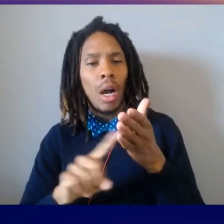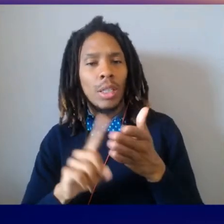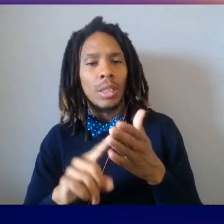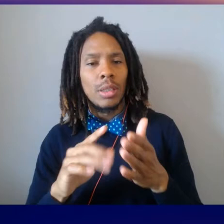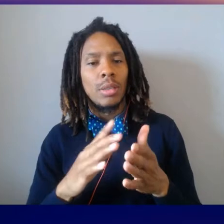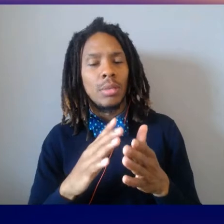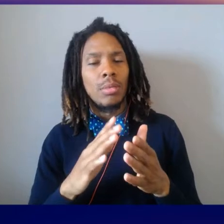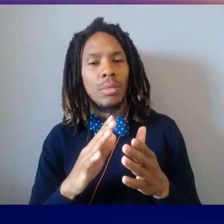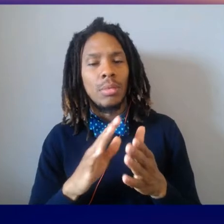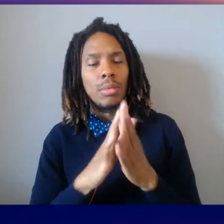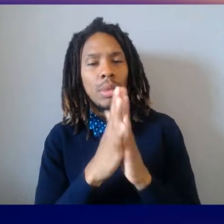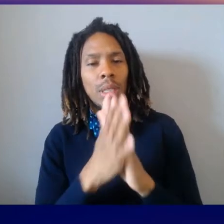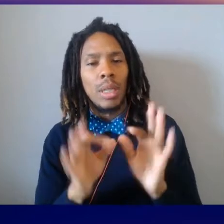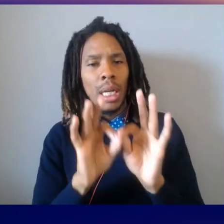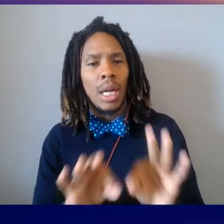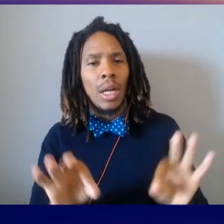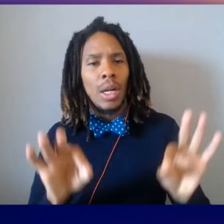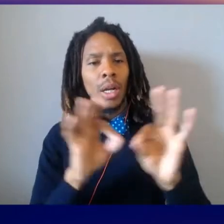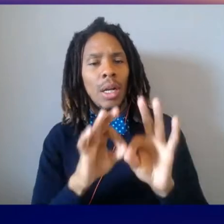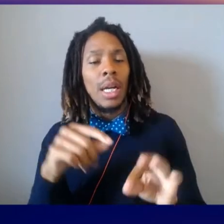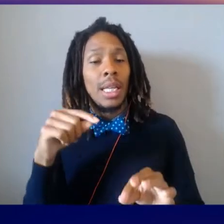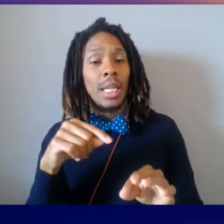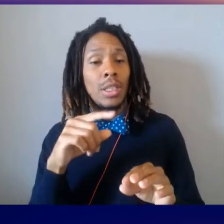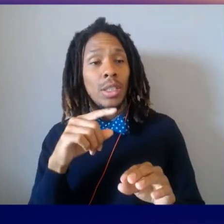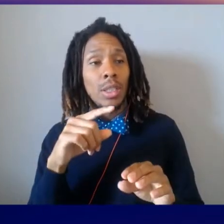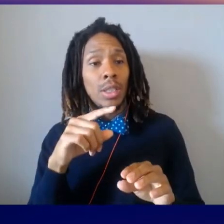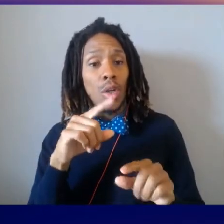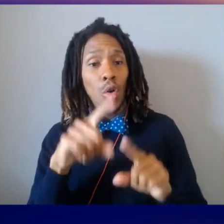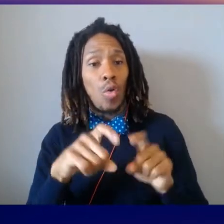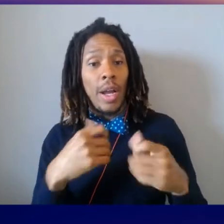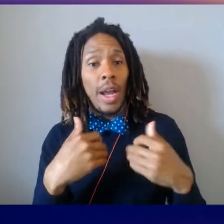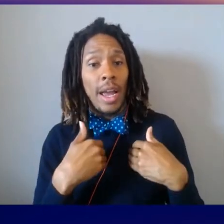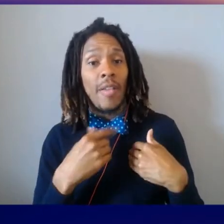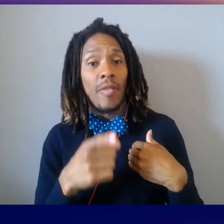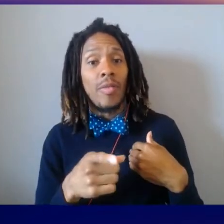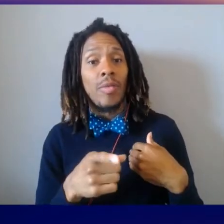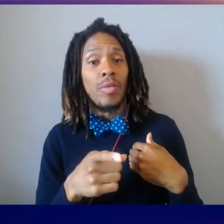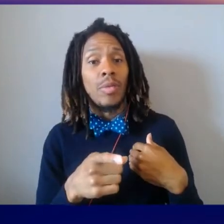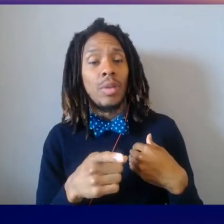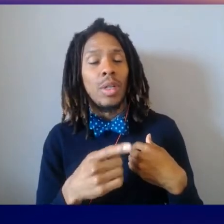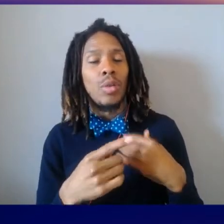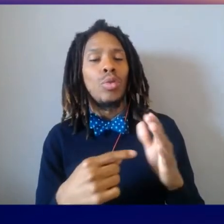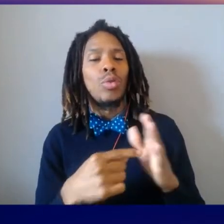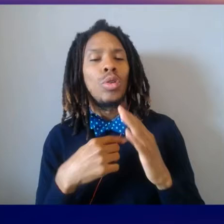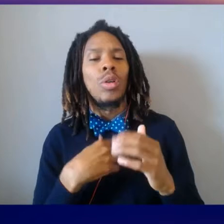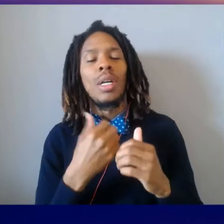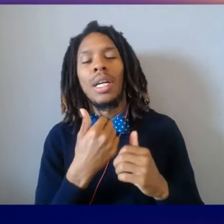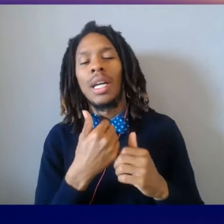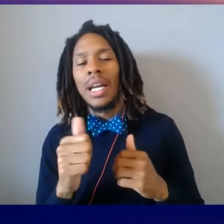So, this query that I have here will show me any signing attempts into the console.